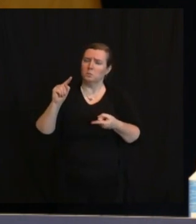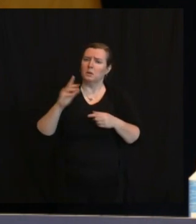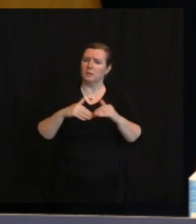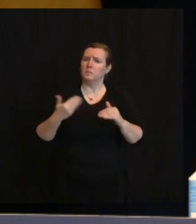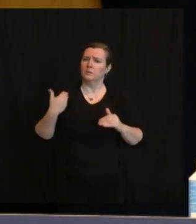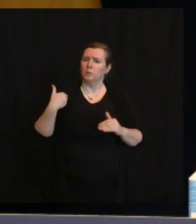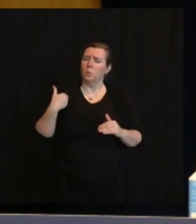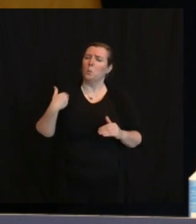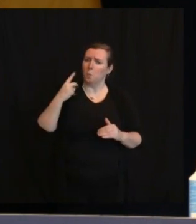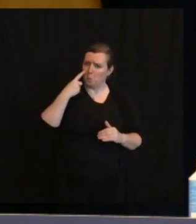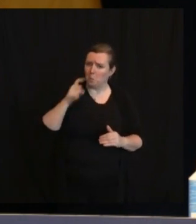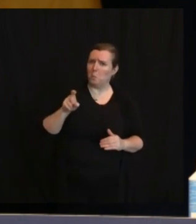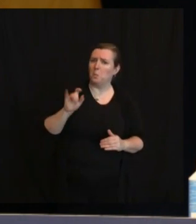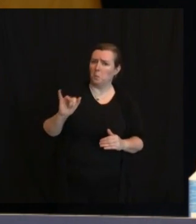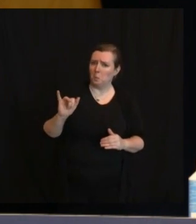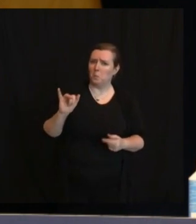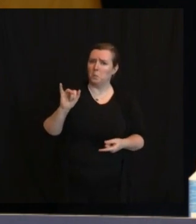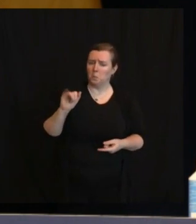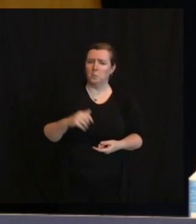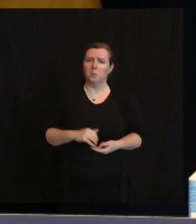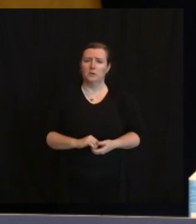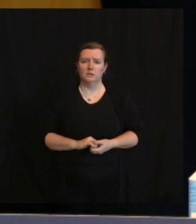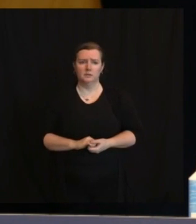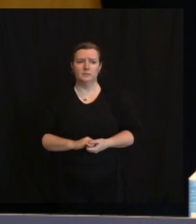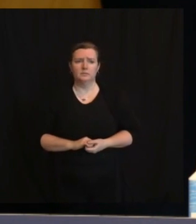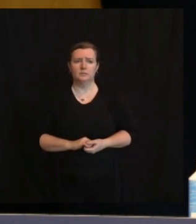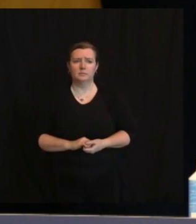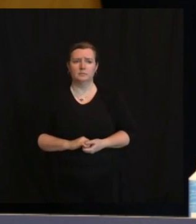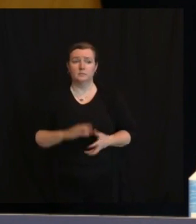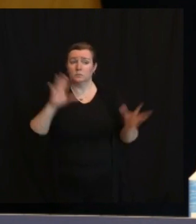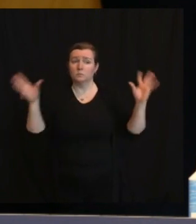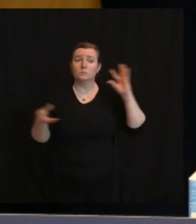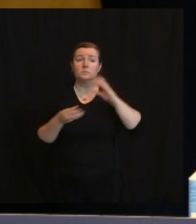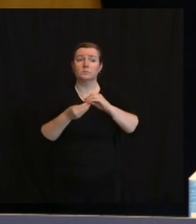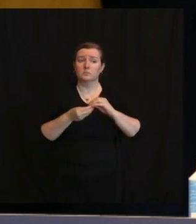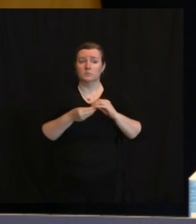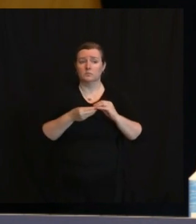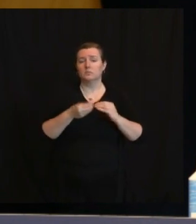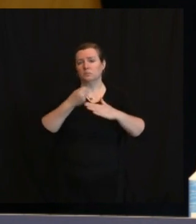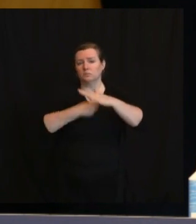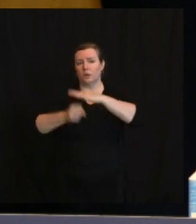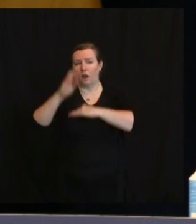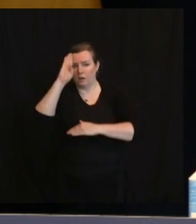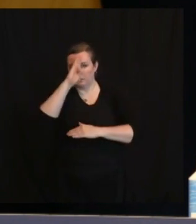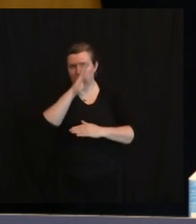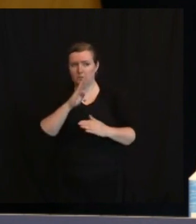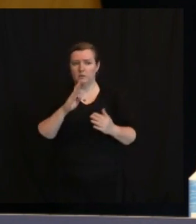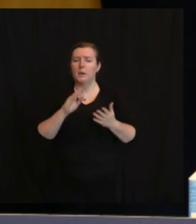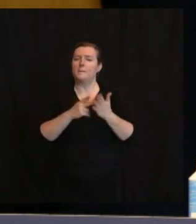INDIVIDUALS ARE ON VENTILATORS. THAT IS THE LOWEST THAT WE HAVE